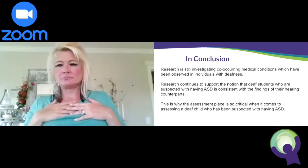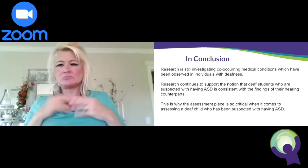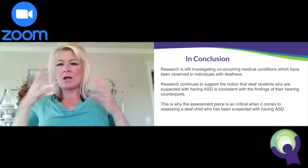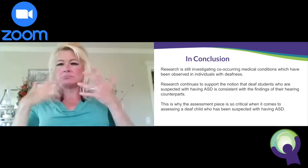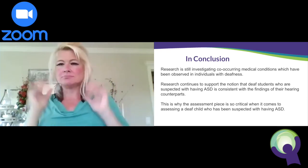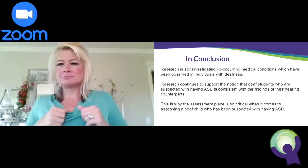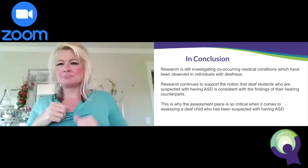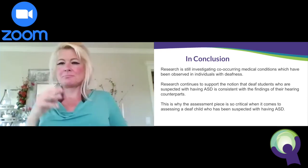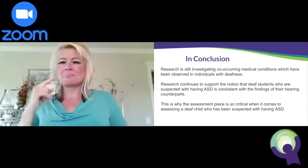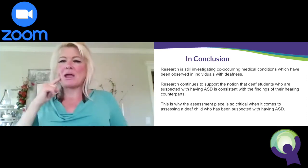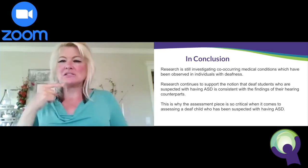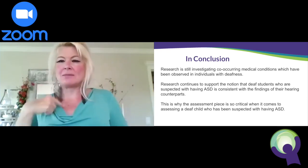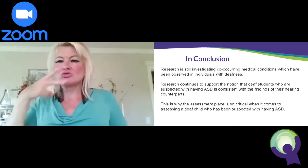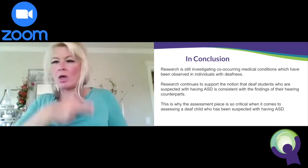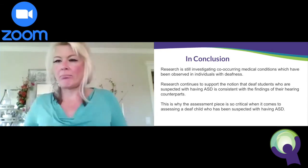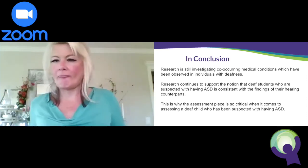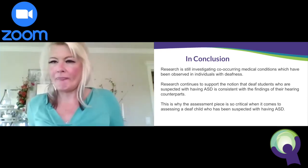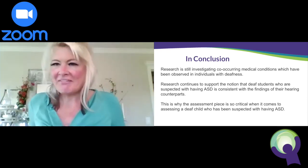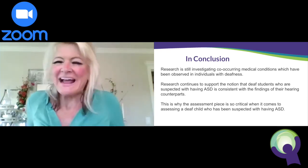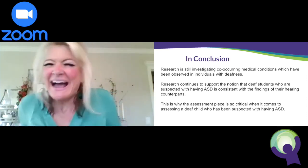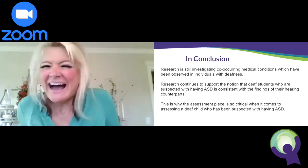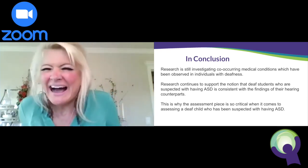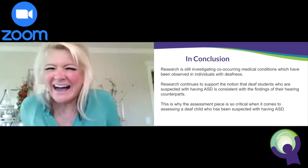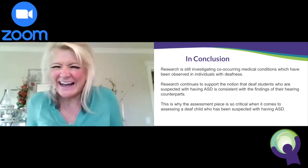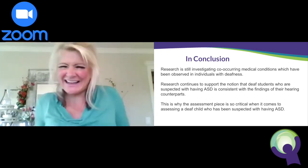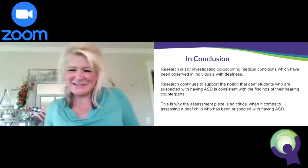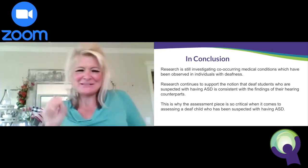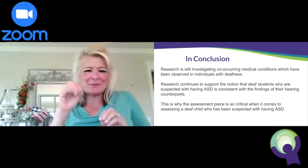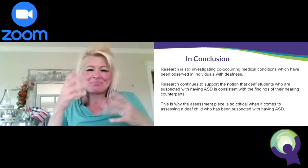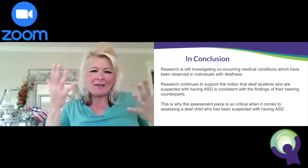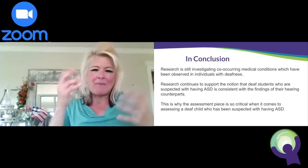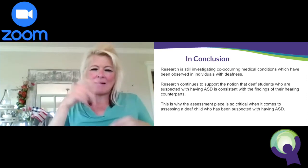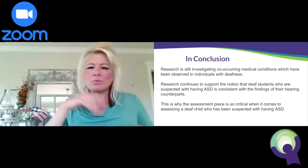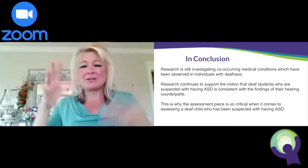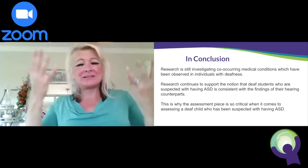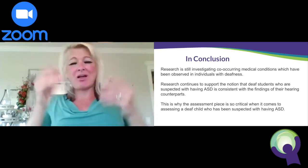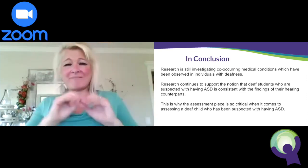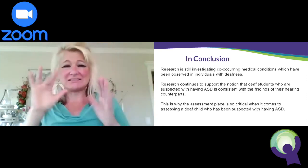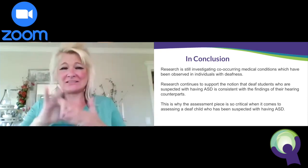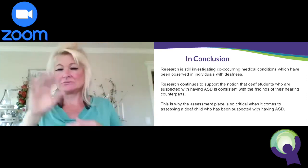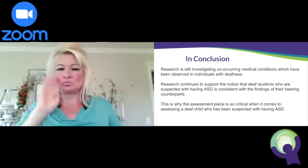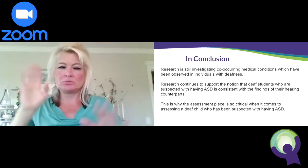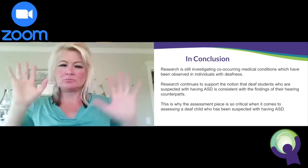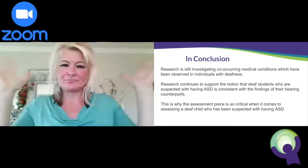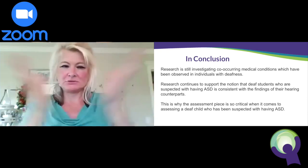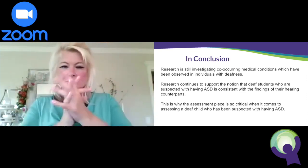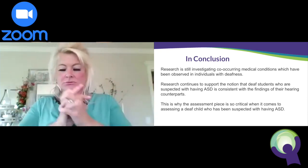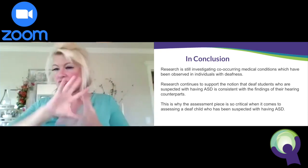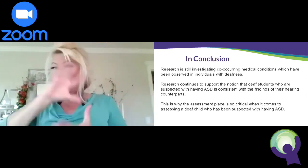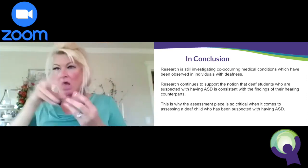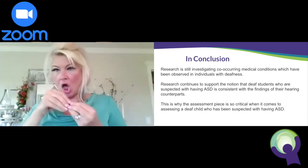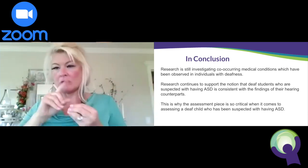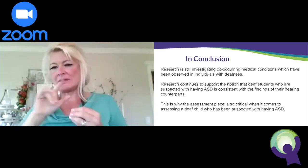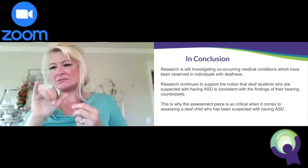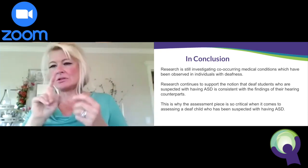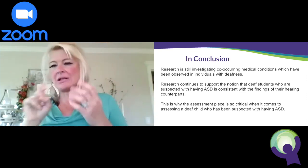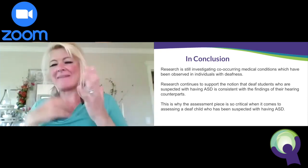All right I'm done, I'm done, Mary is